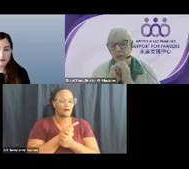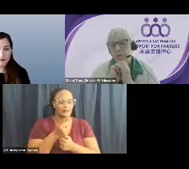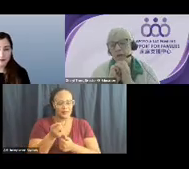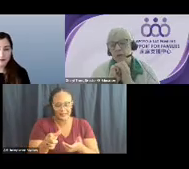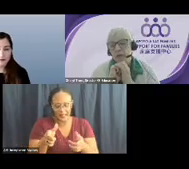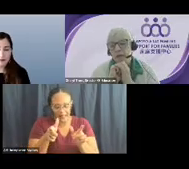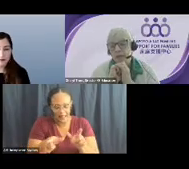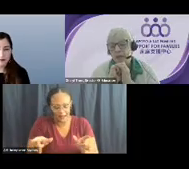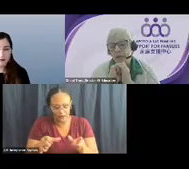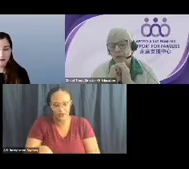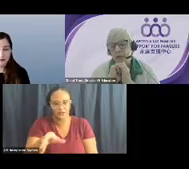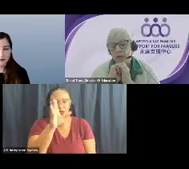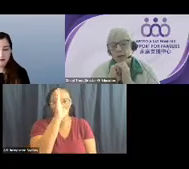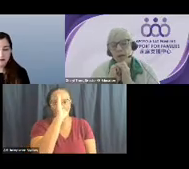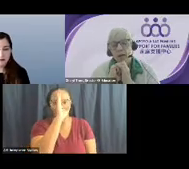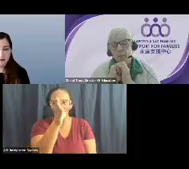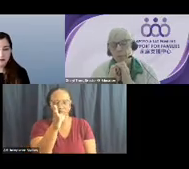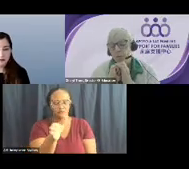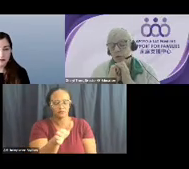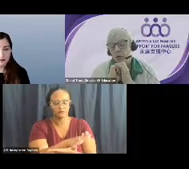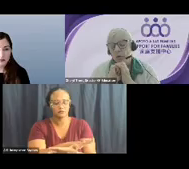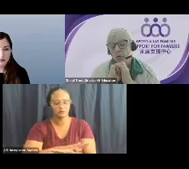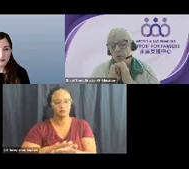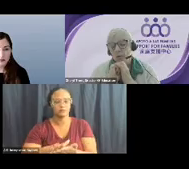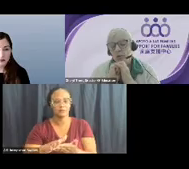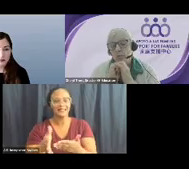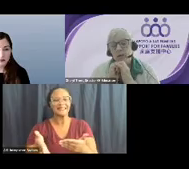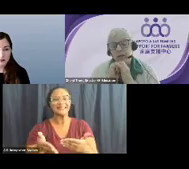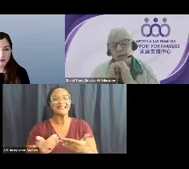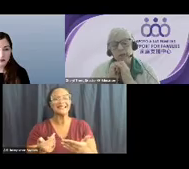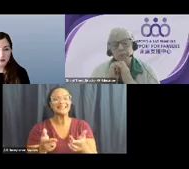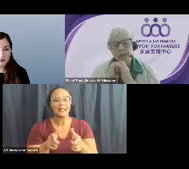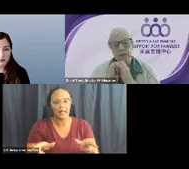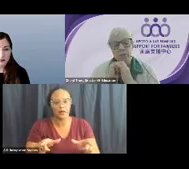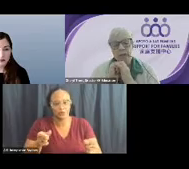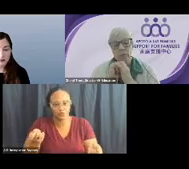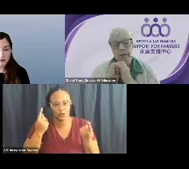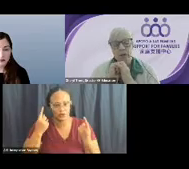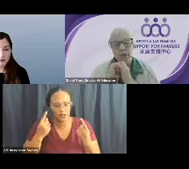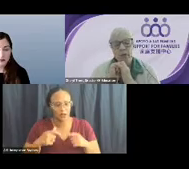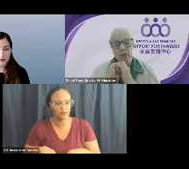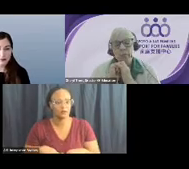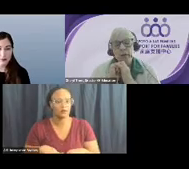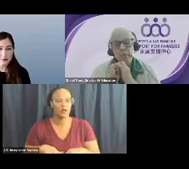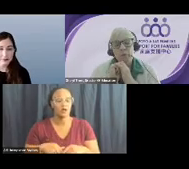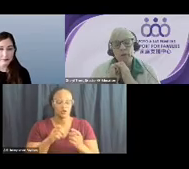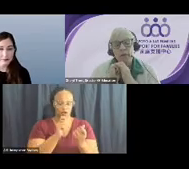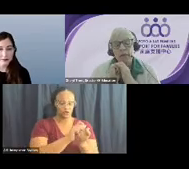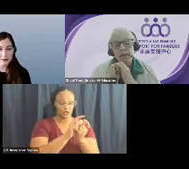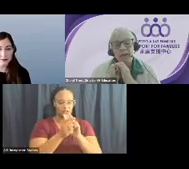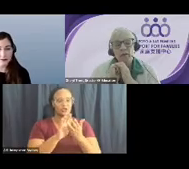and that just makes translation so so much easier because we we know that our people who are